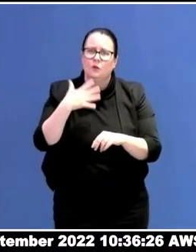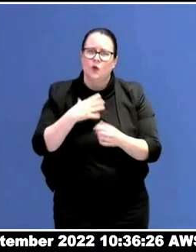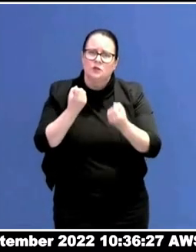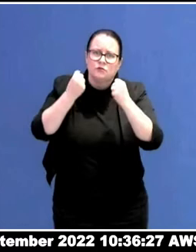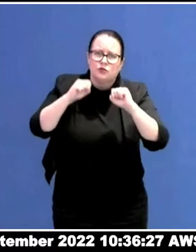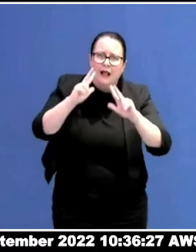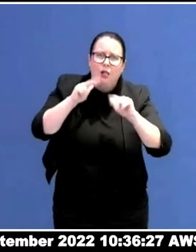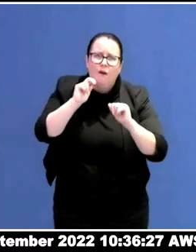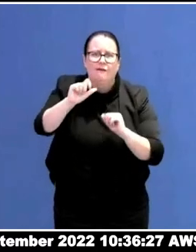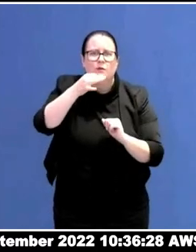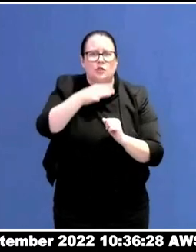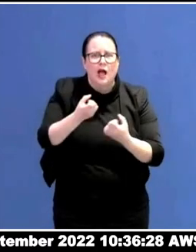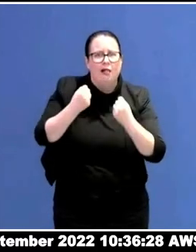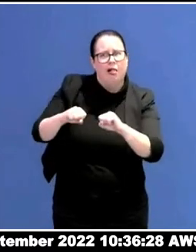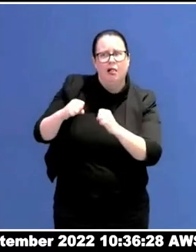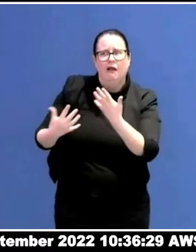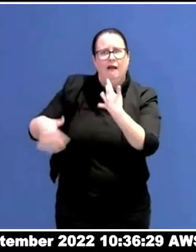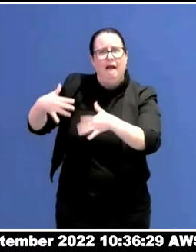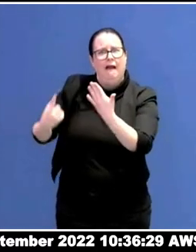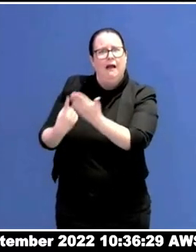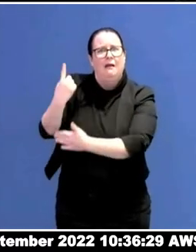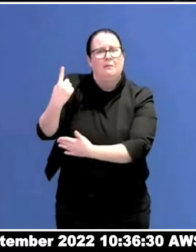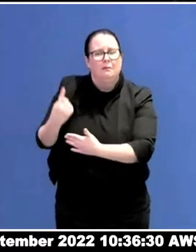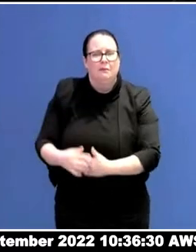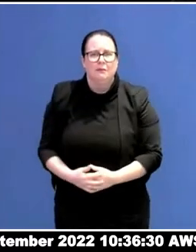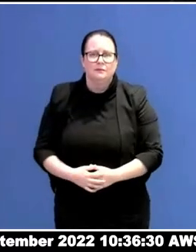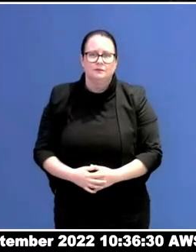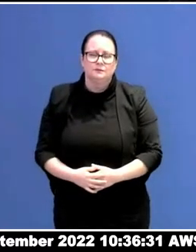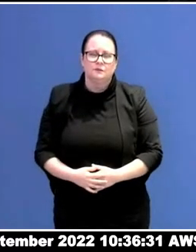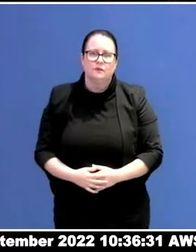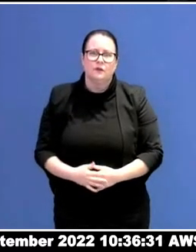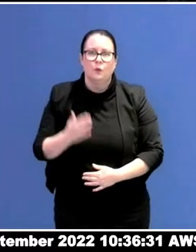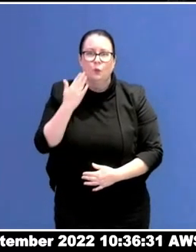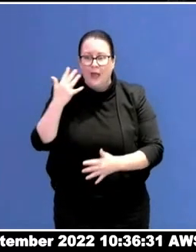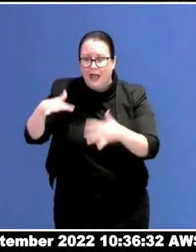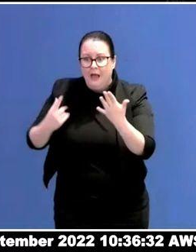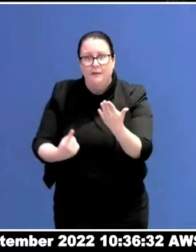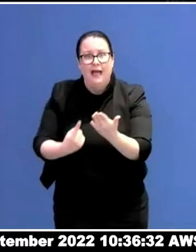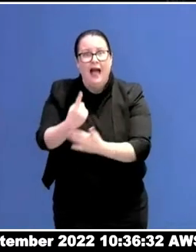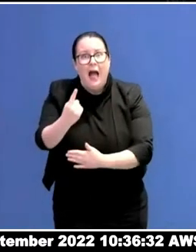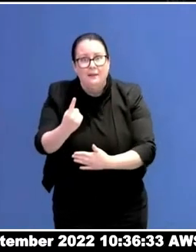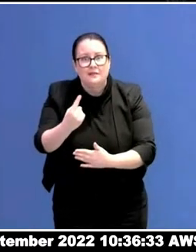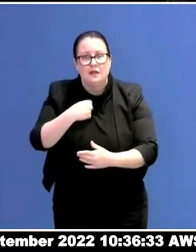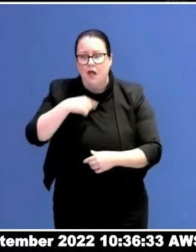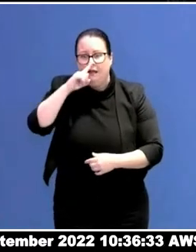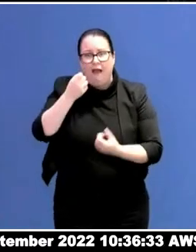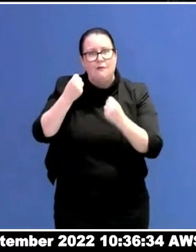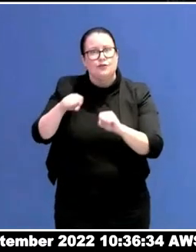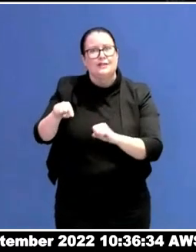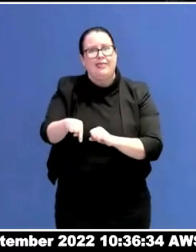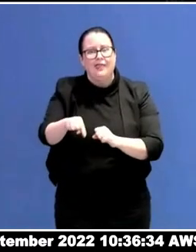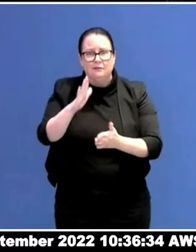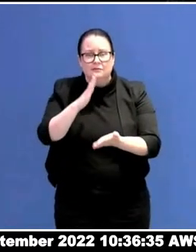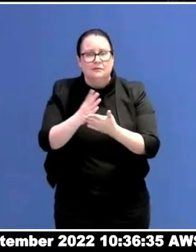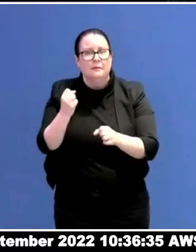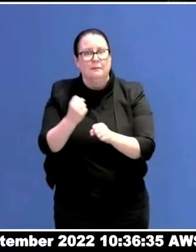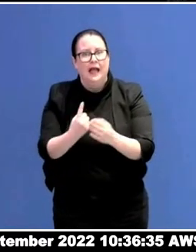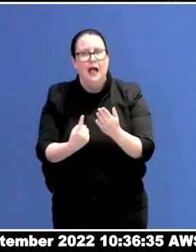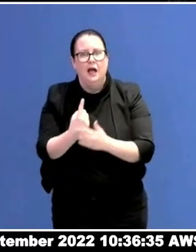child from whatever it may be, and when you are unable to do so, it - it has an effect on